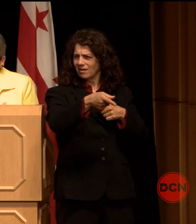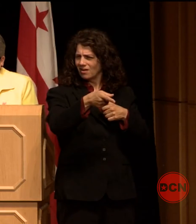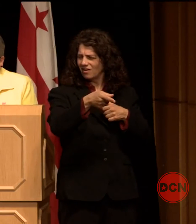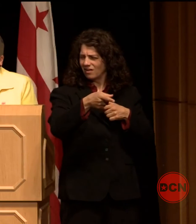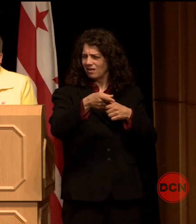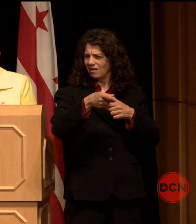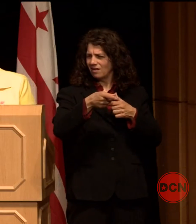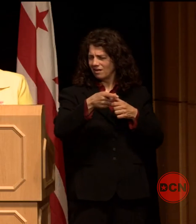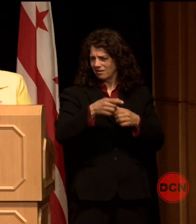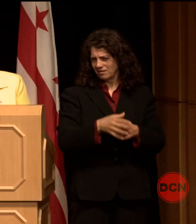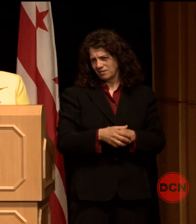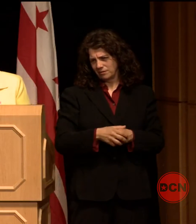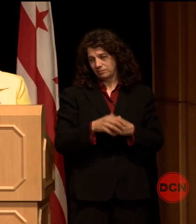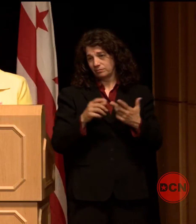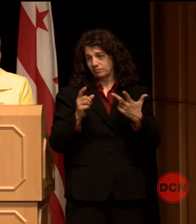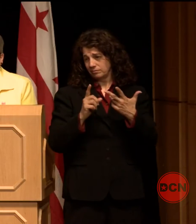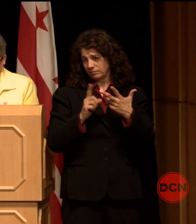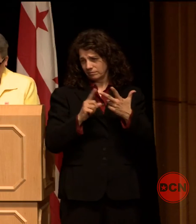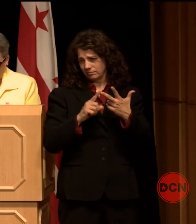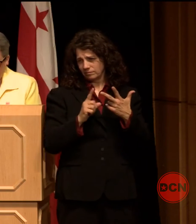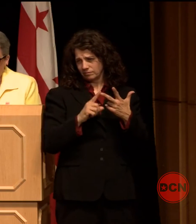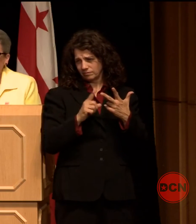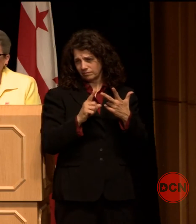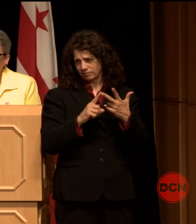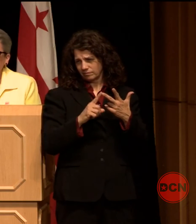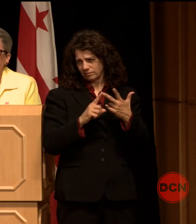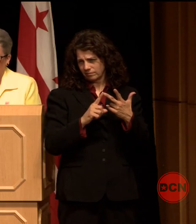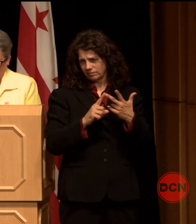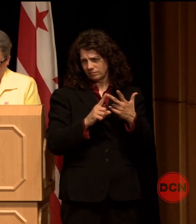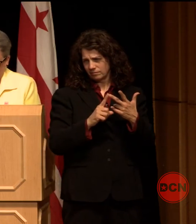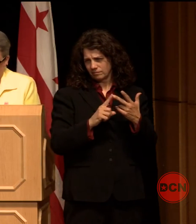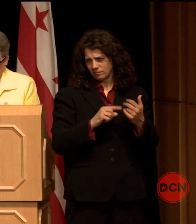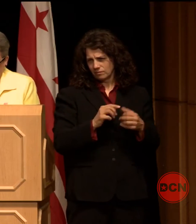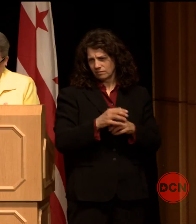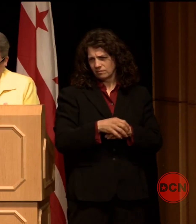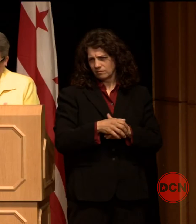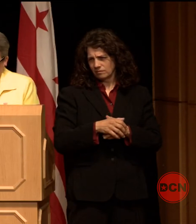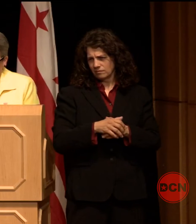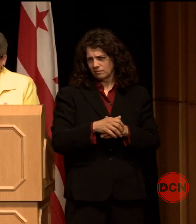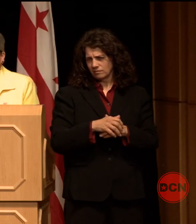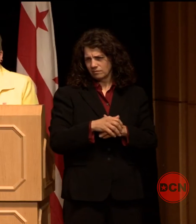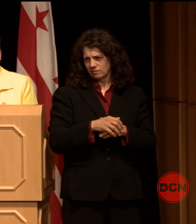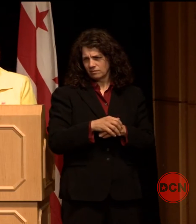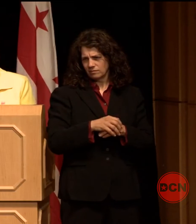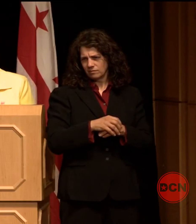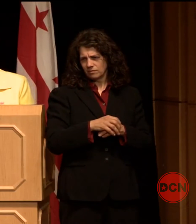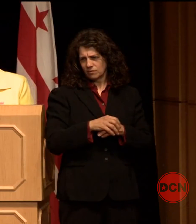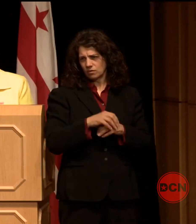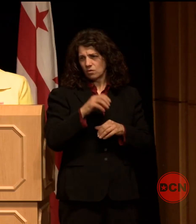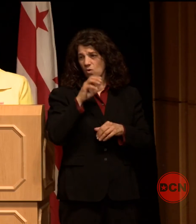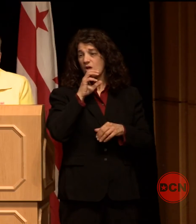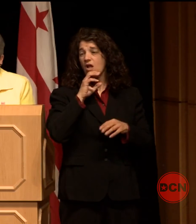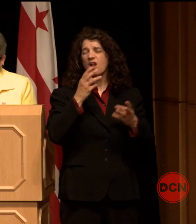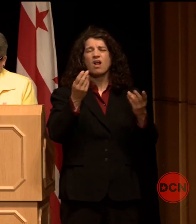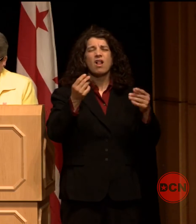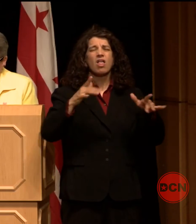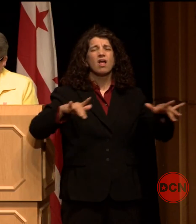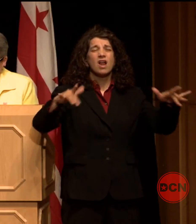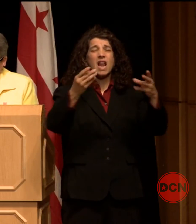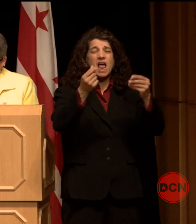PROPERTIES. WE INHERITED OVER 150 PROPERTIES AT DHCD RANGING FROM VACANT BUILDINGS TO EMPTY LOTS.